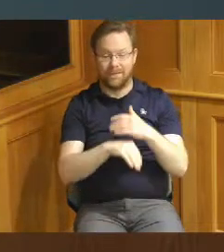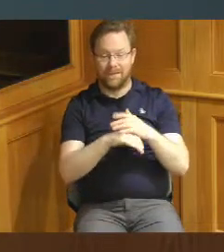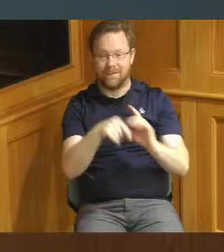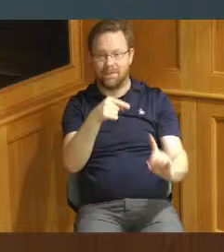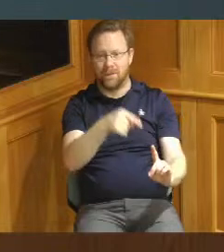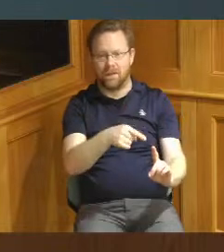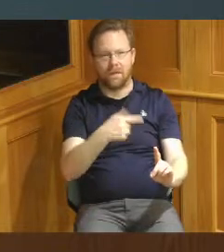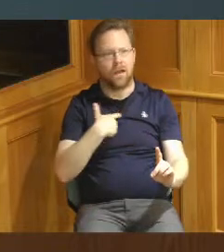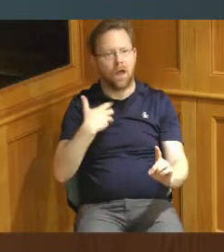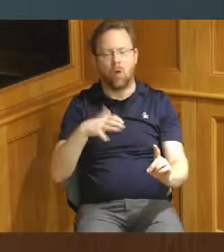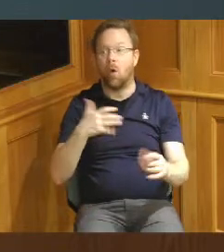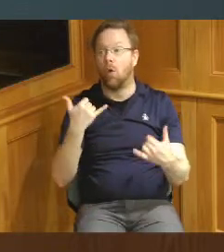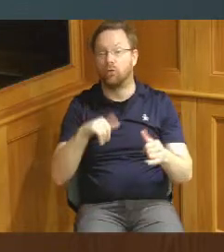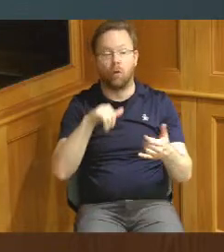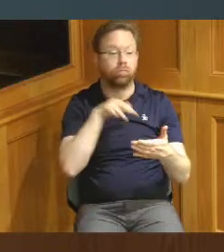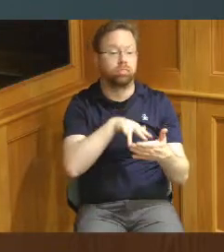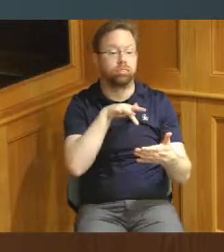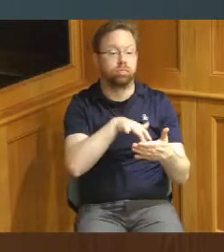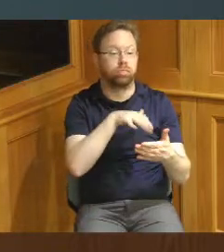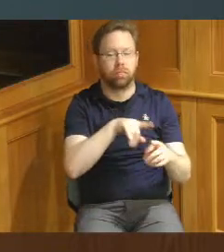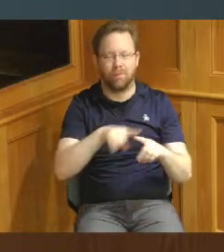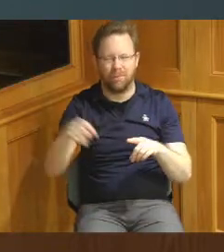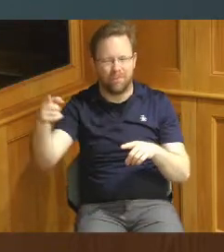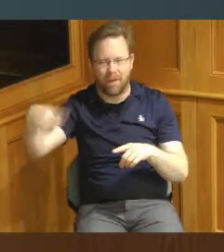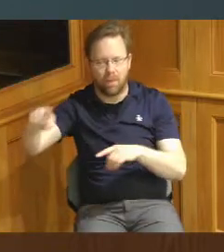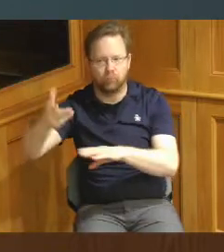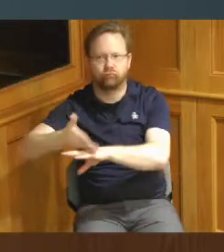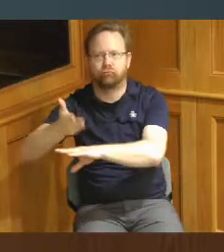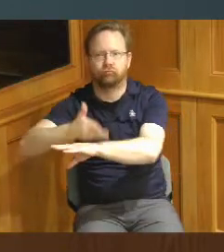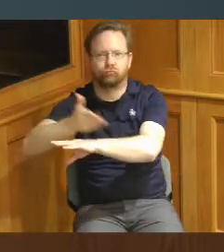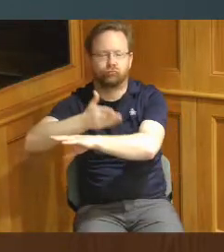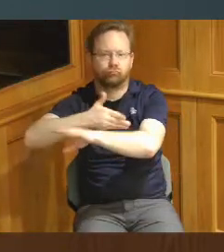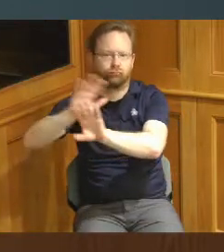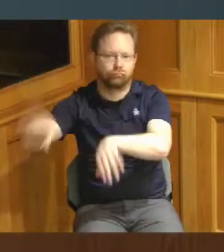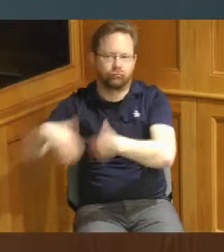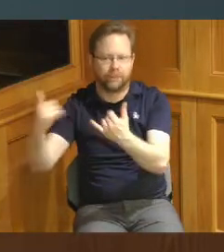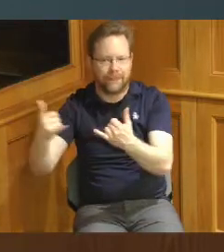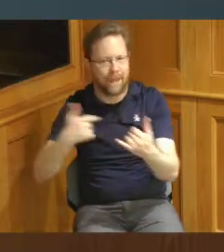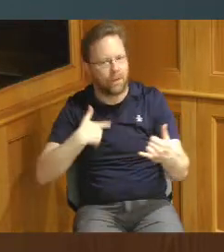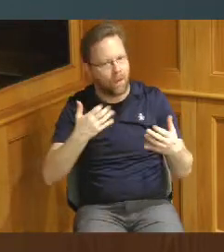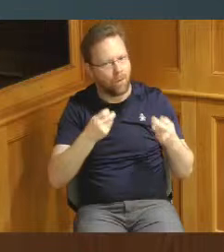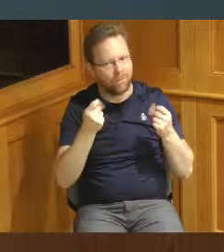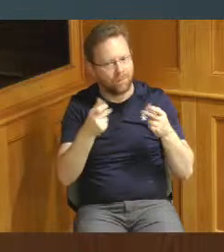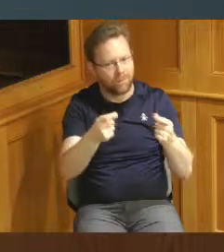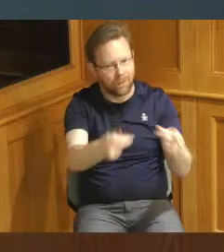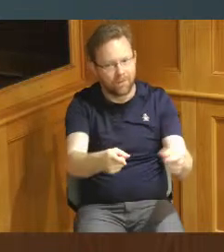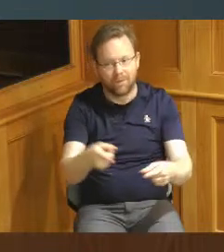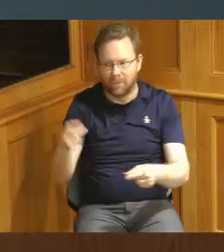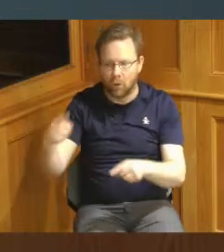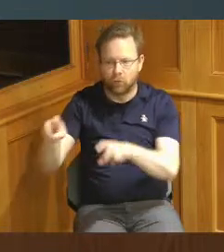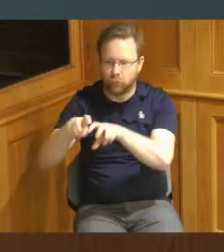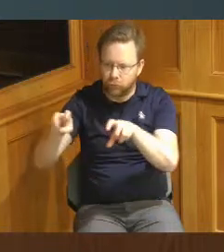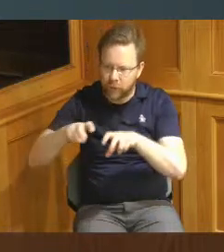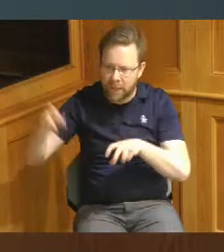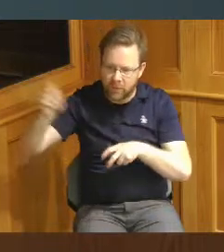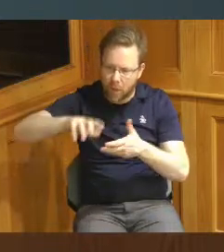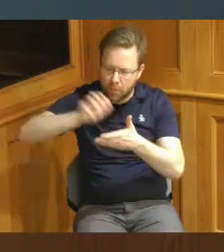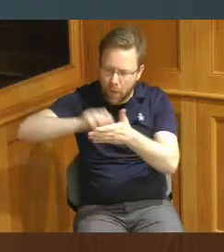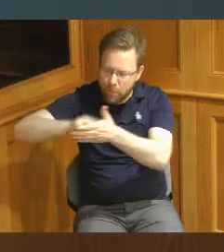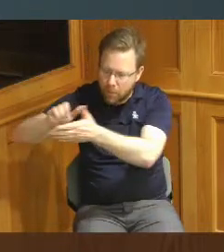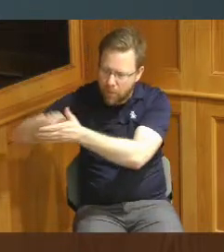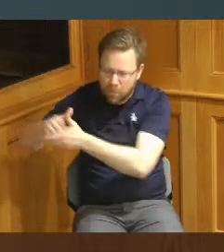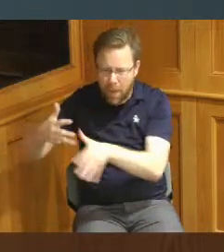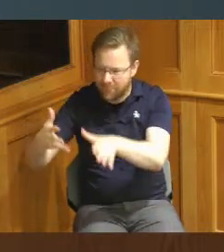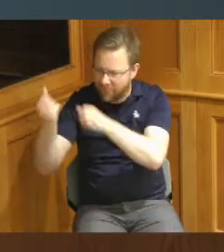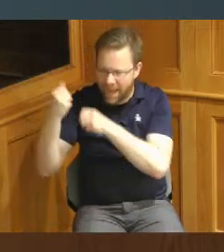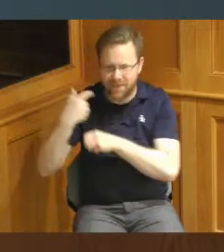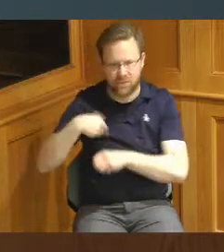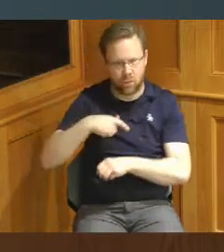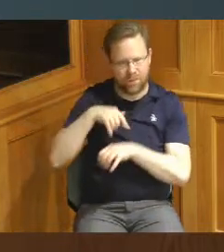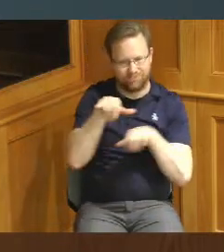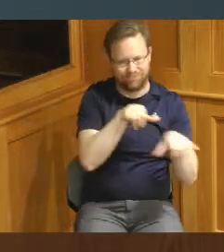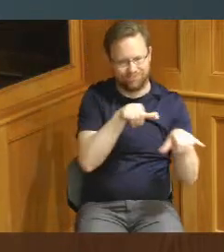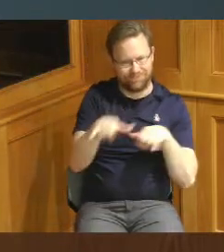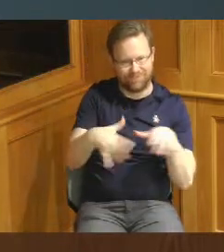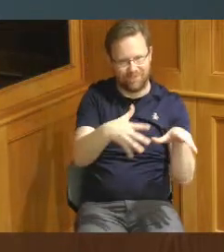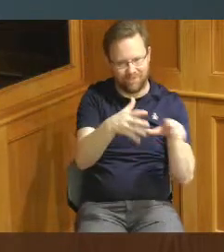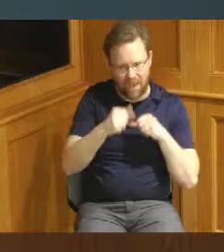thank you I had one I guess comment seems like we getting a lot of good grants and I think